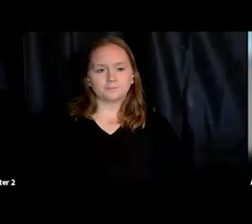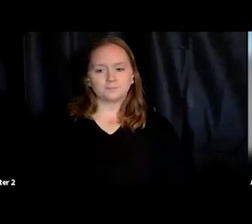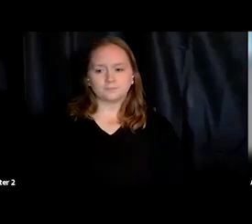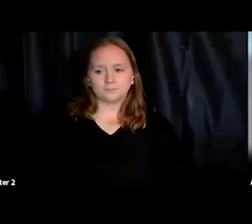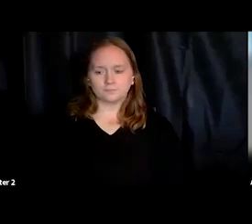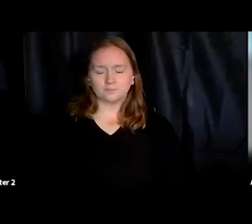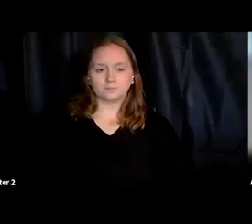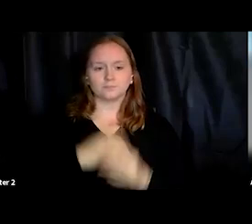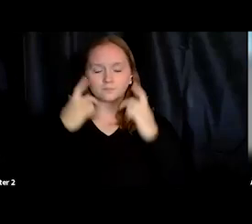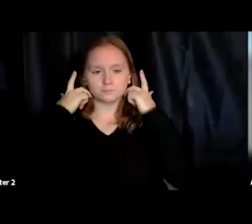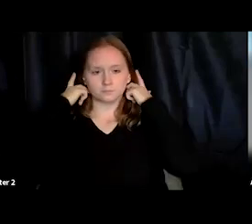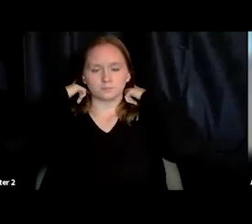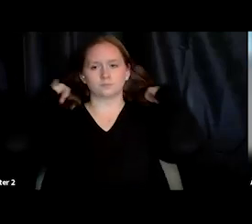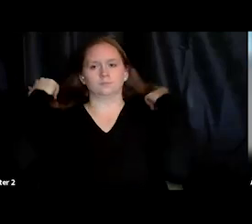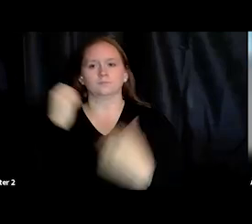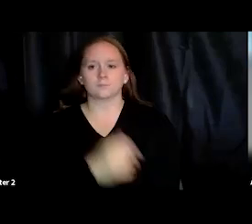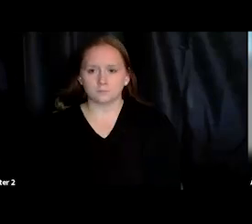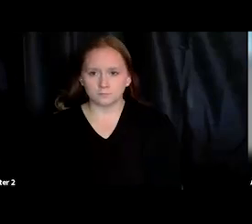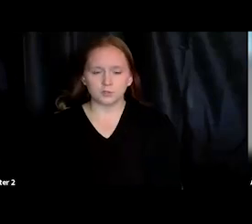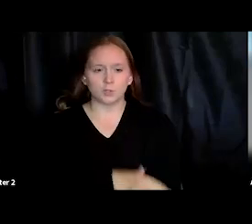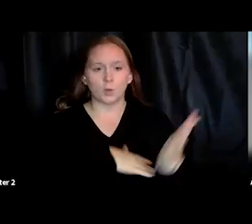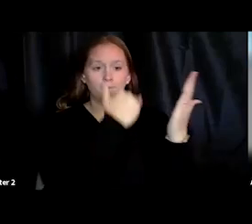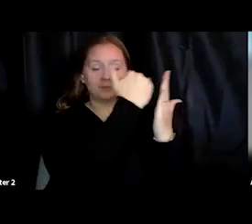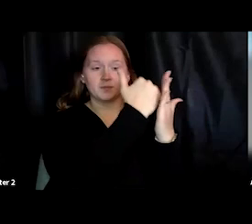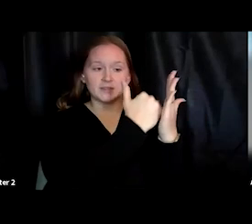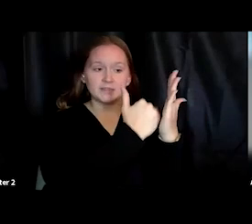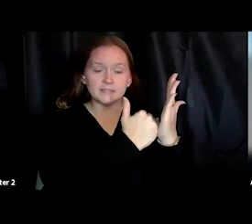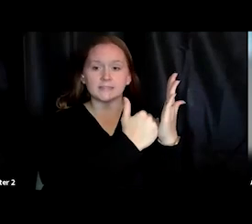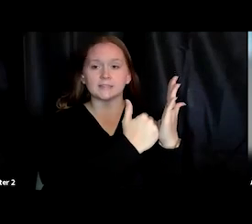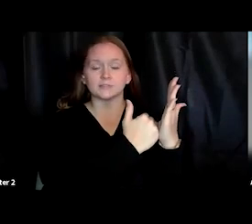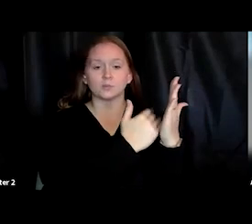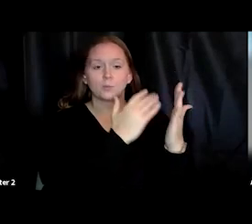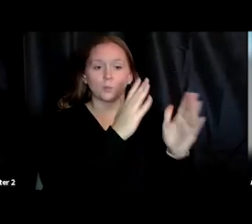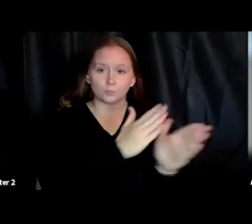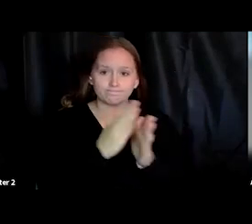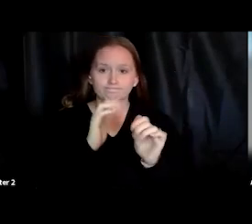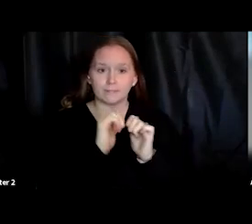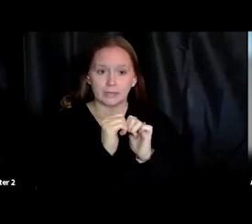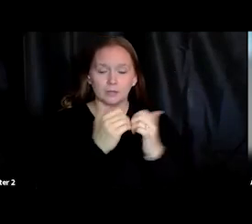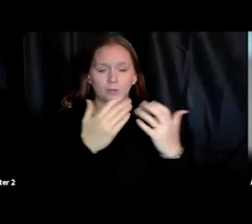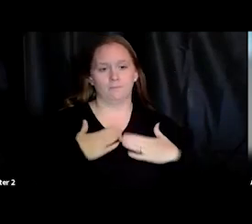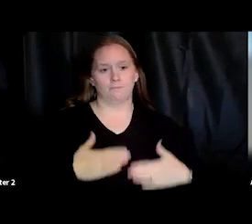So the listings are organized by body system. This is a screenshot from Social Security's website